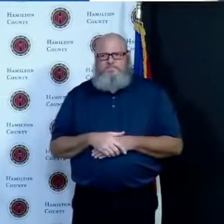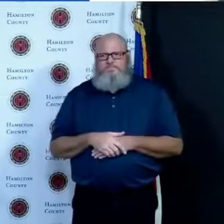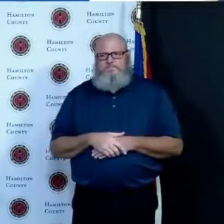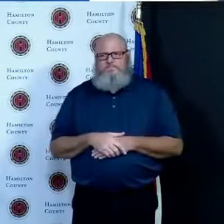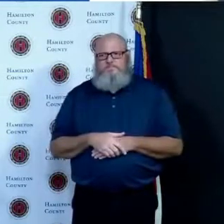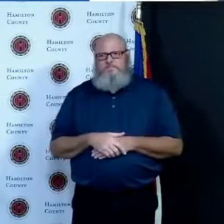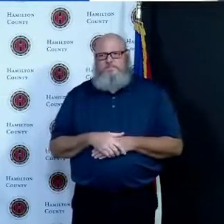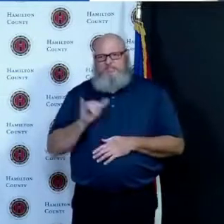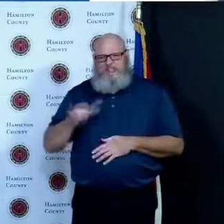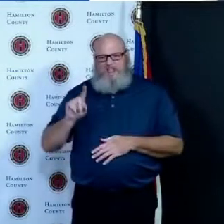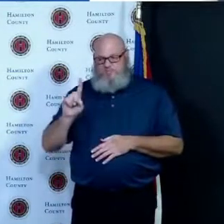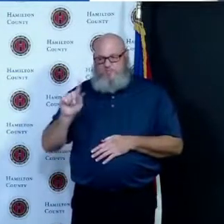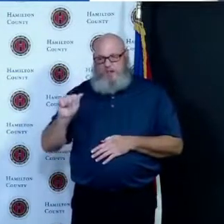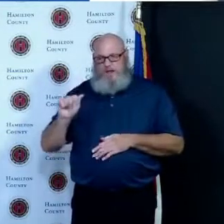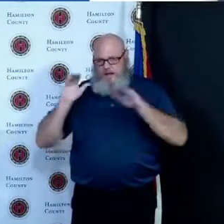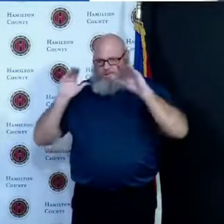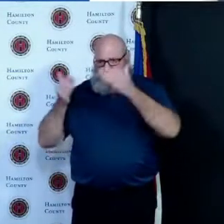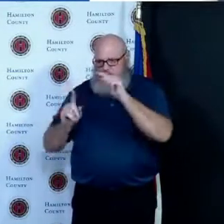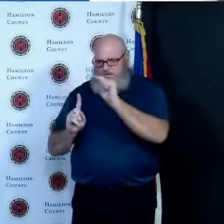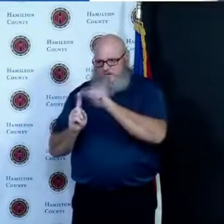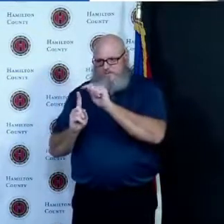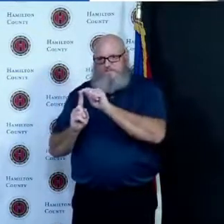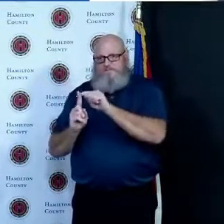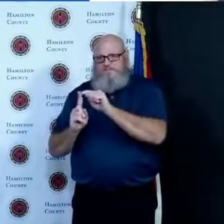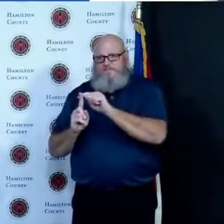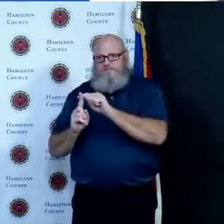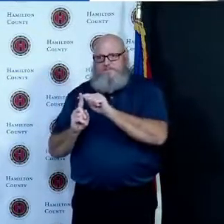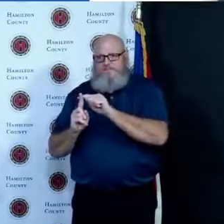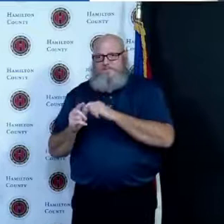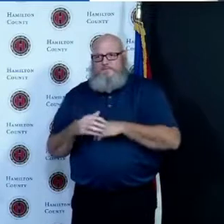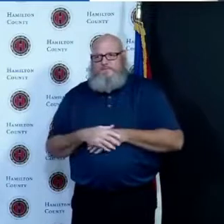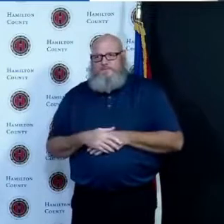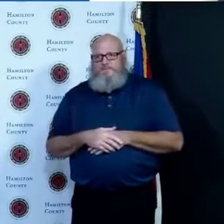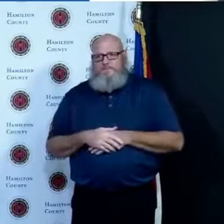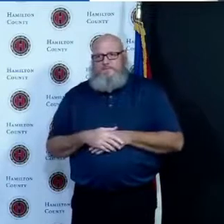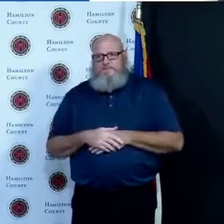hit the hardest but it also focused on our medical professionals to start making sure we had enough